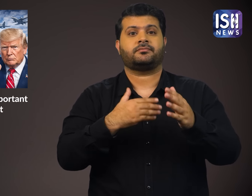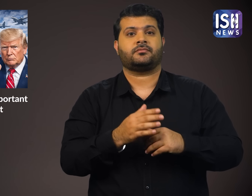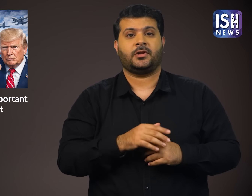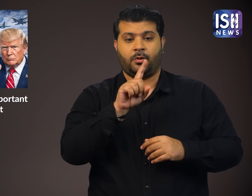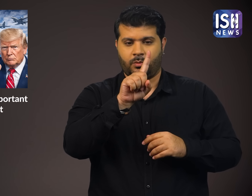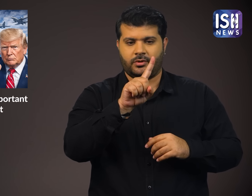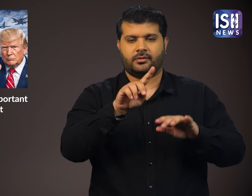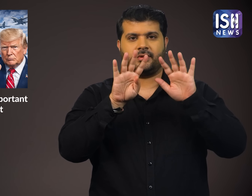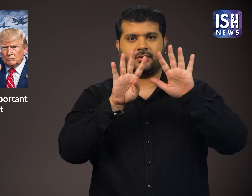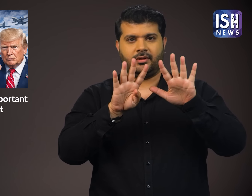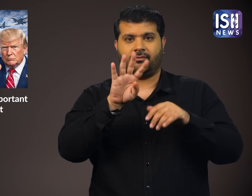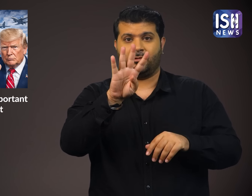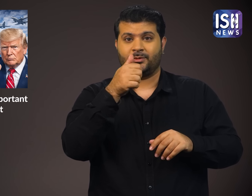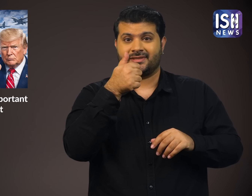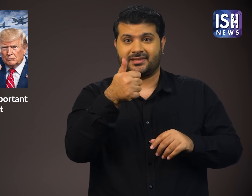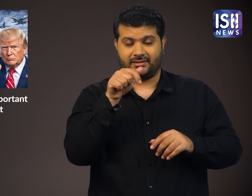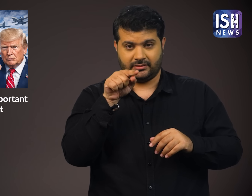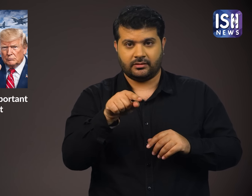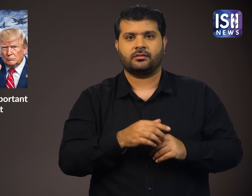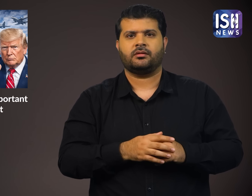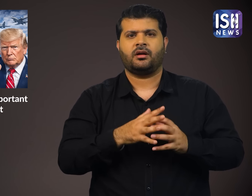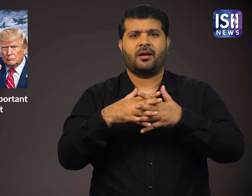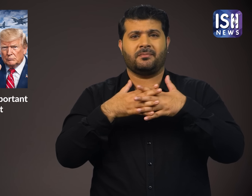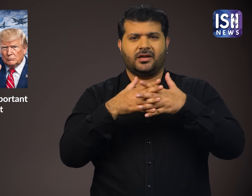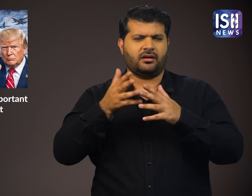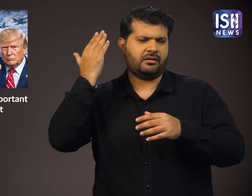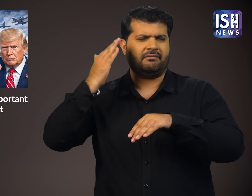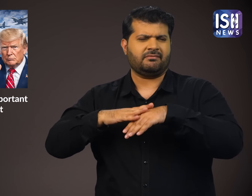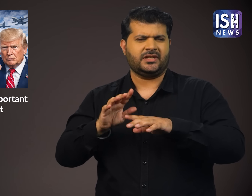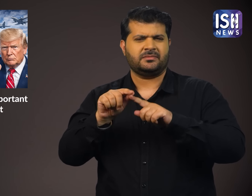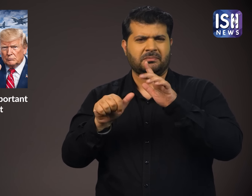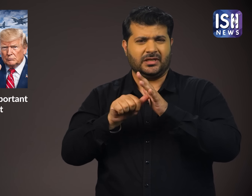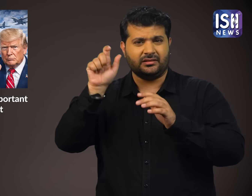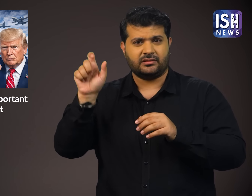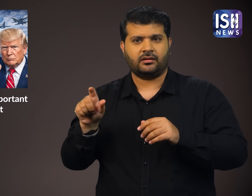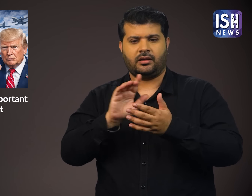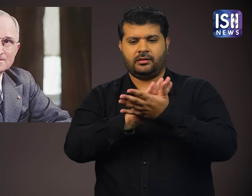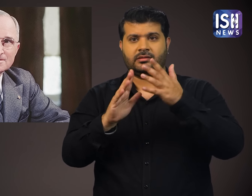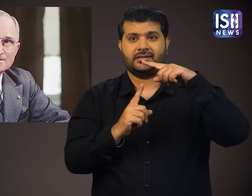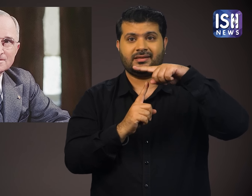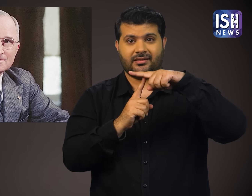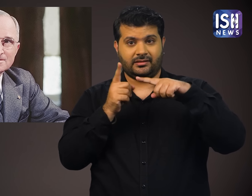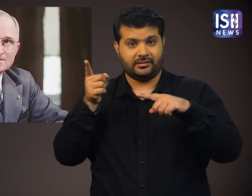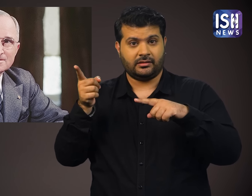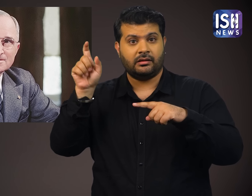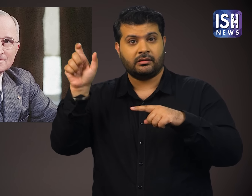In 1946, former U.S. President Harry Truman